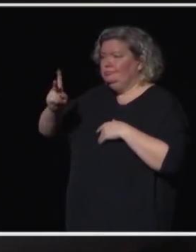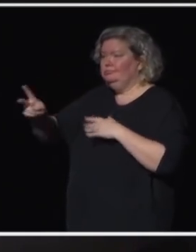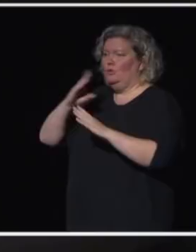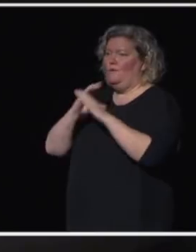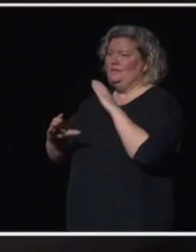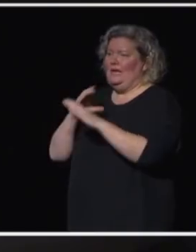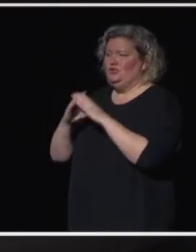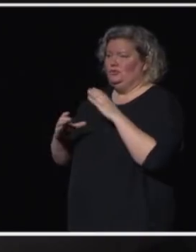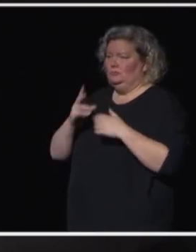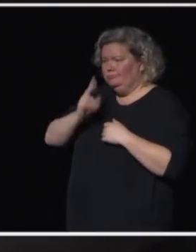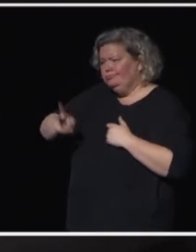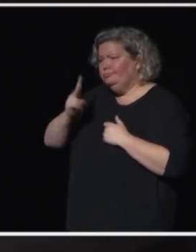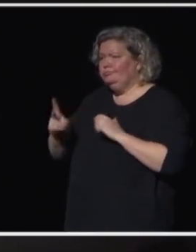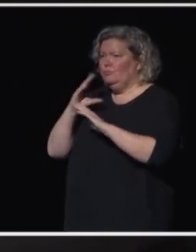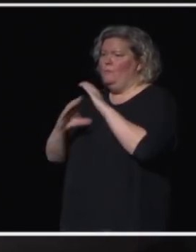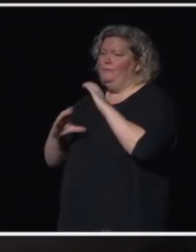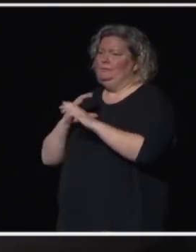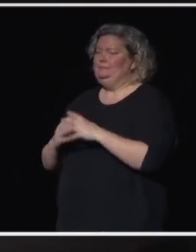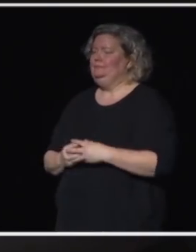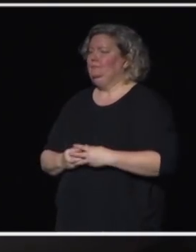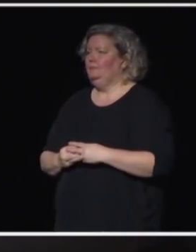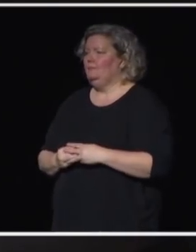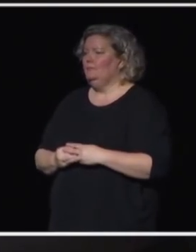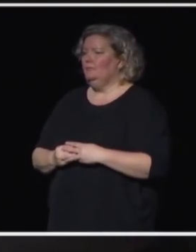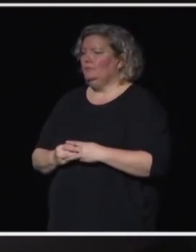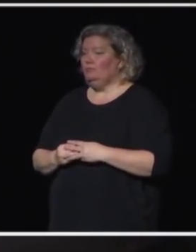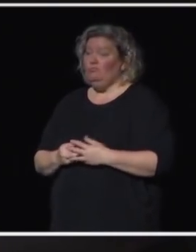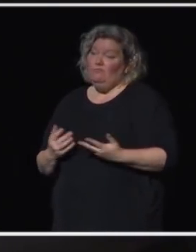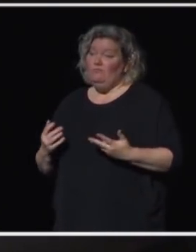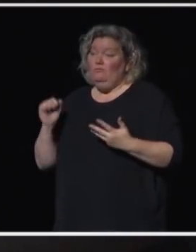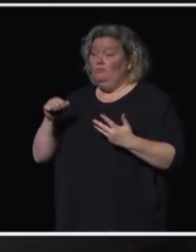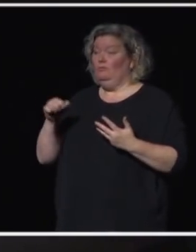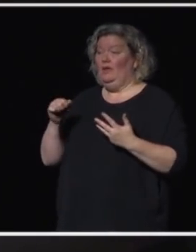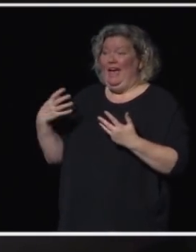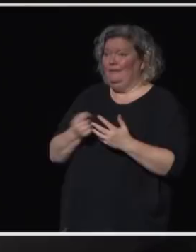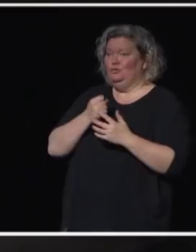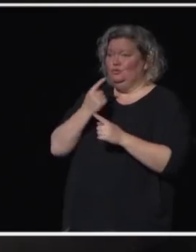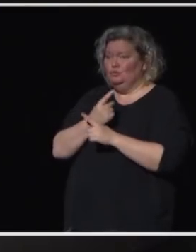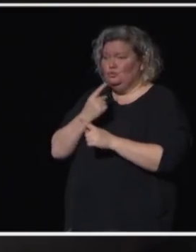A series of talks, if you will. And yeah. You had better or you're being a very irresponsible parent.